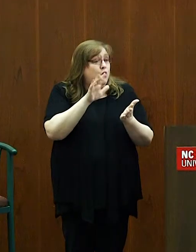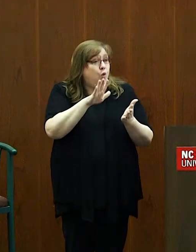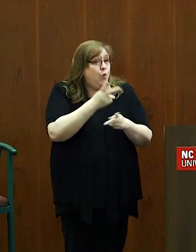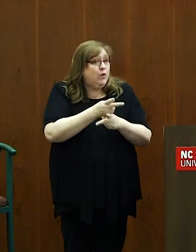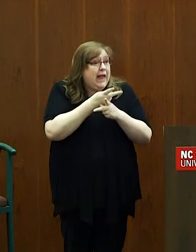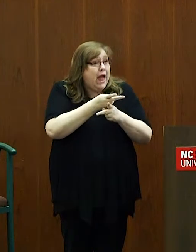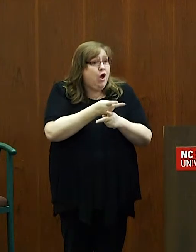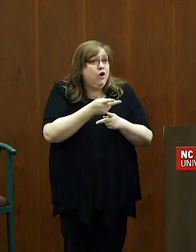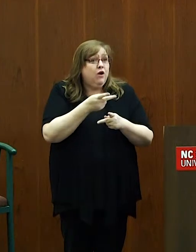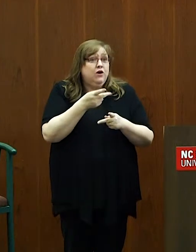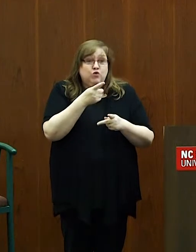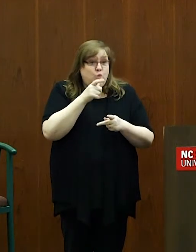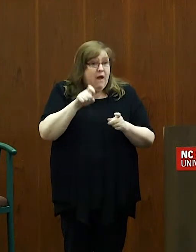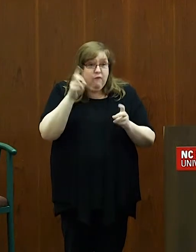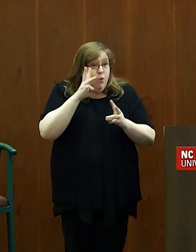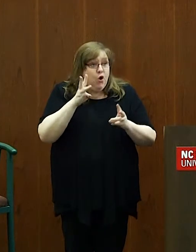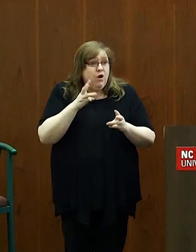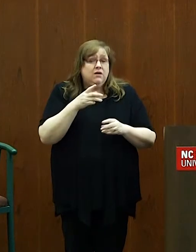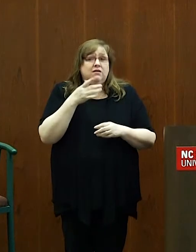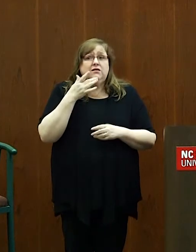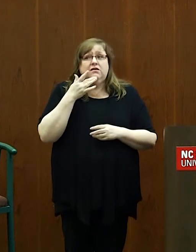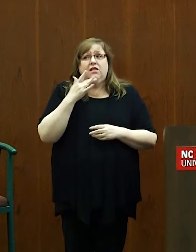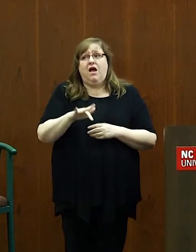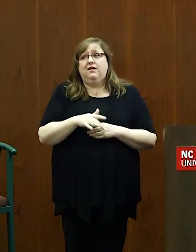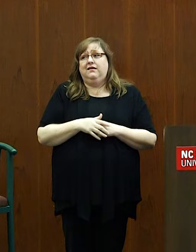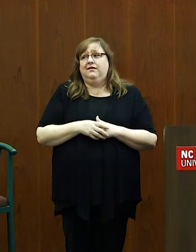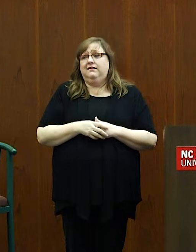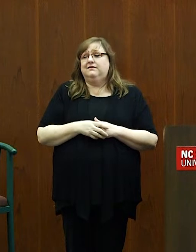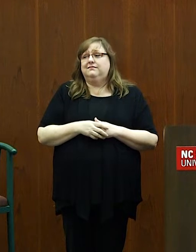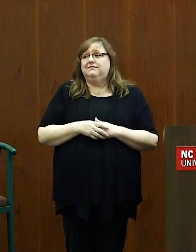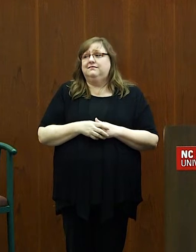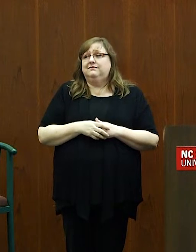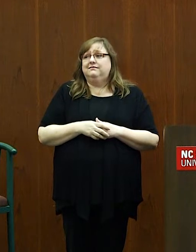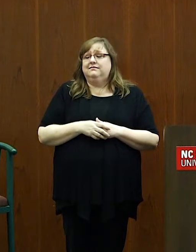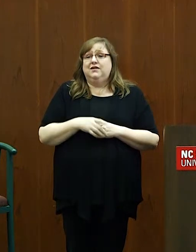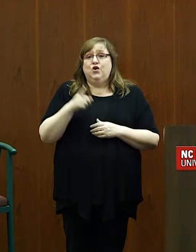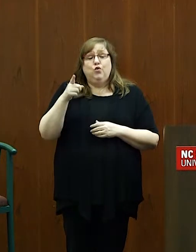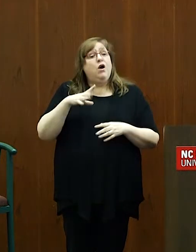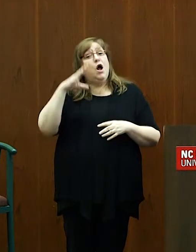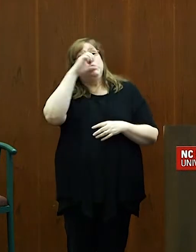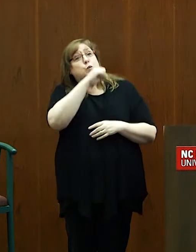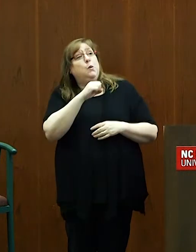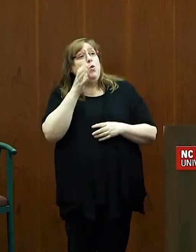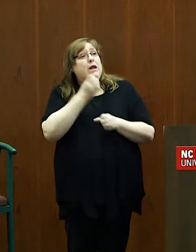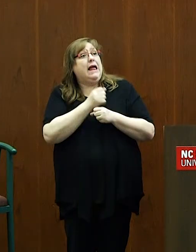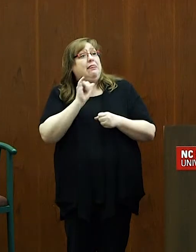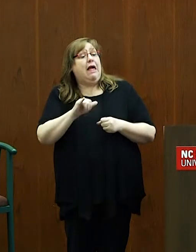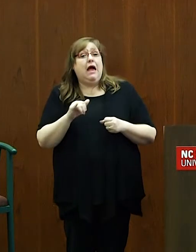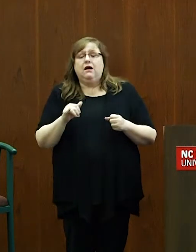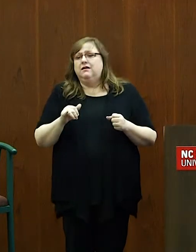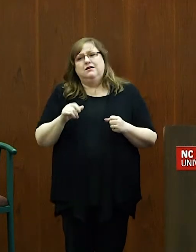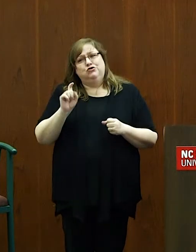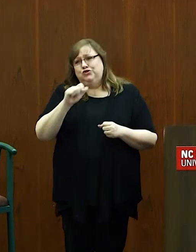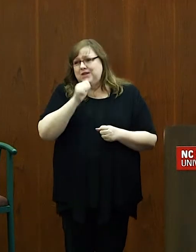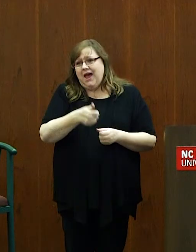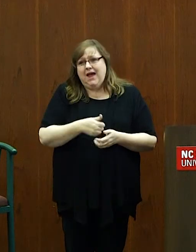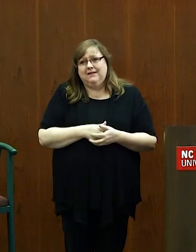very lucky. No one should ever take that for granted. But please remember the rest